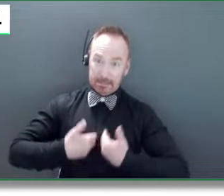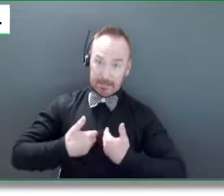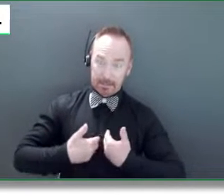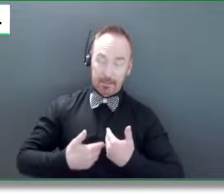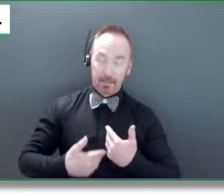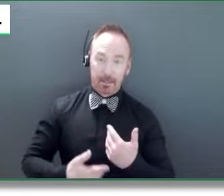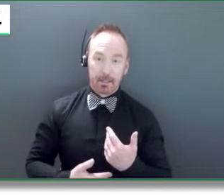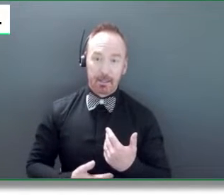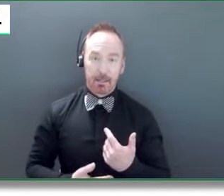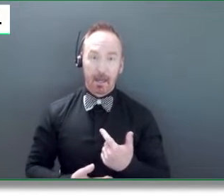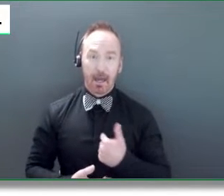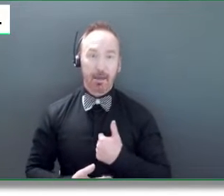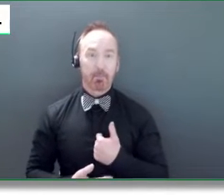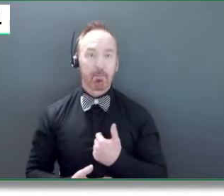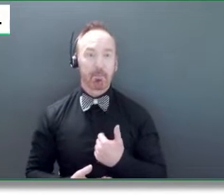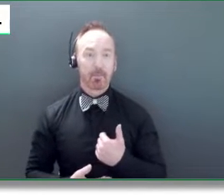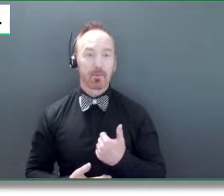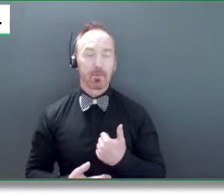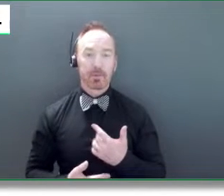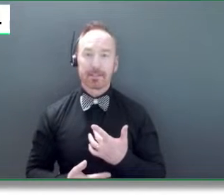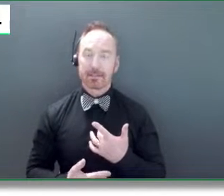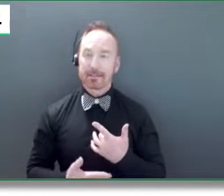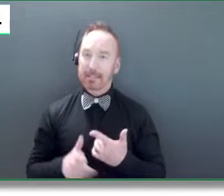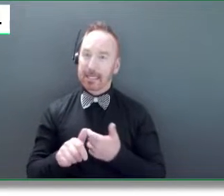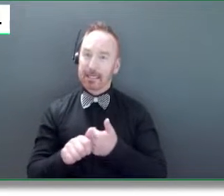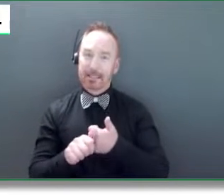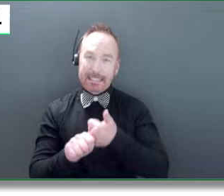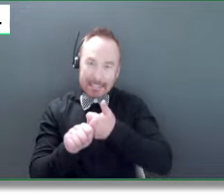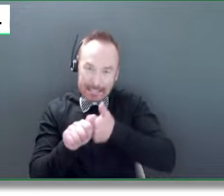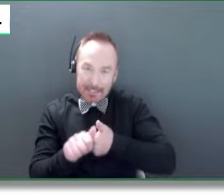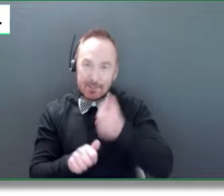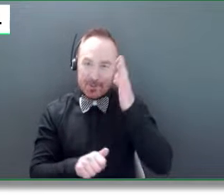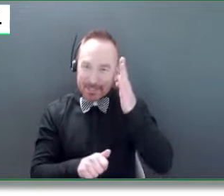very excited to to hear from each of these speakers.